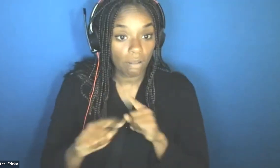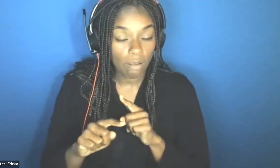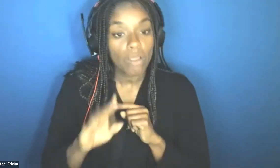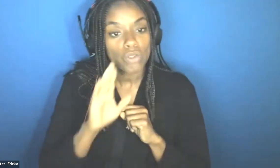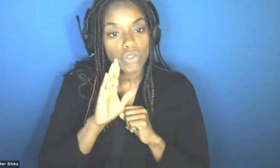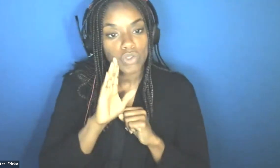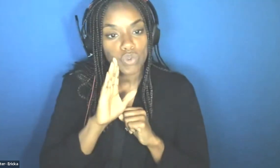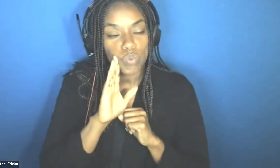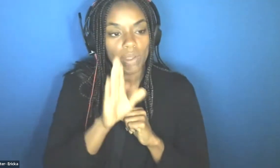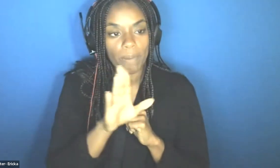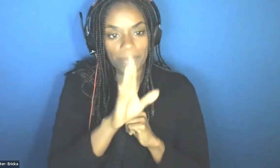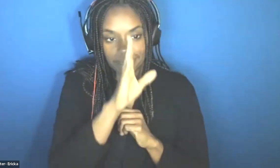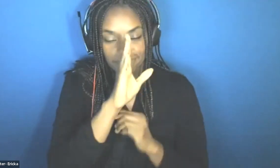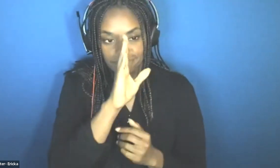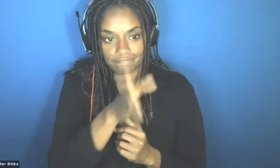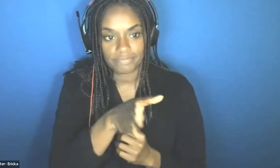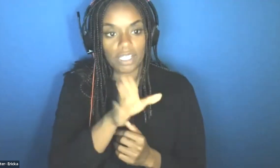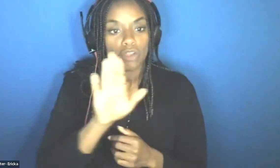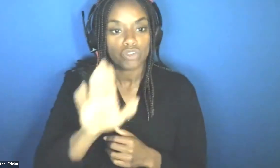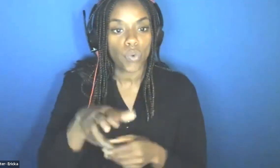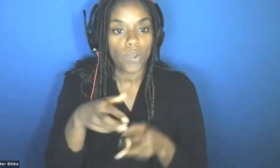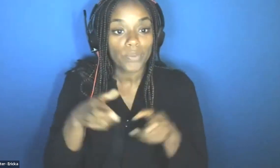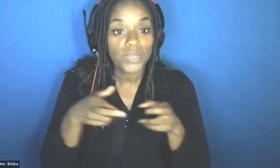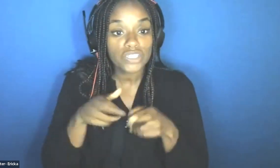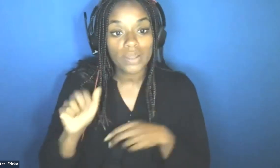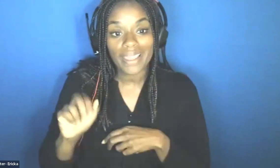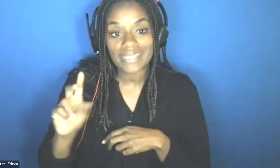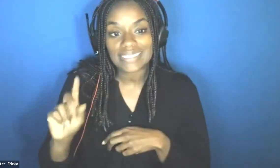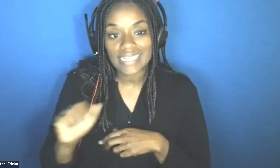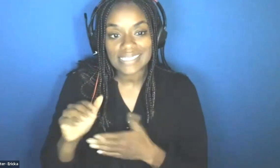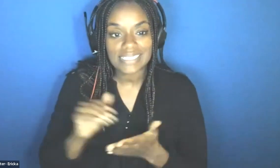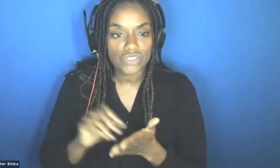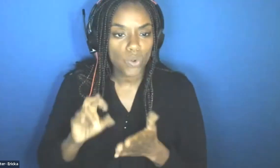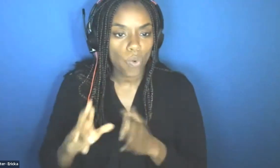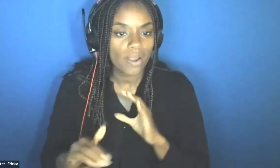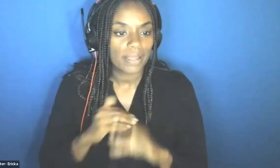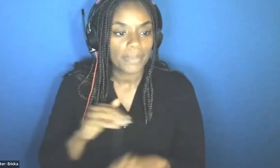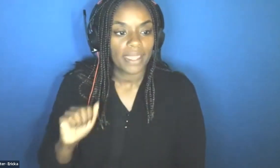These calls are always free and they are confidential.